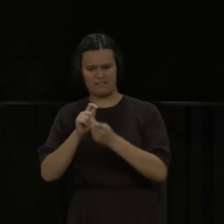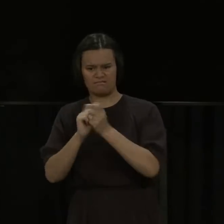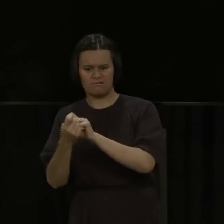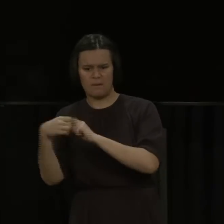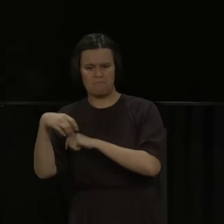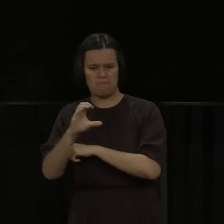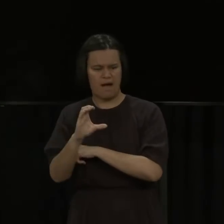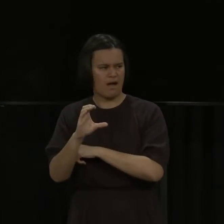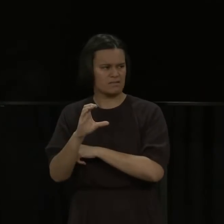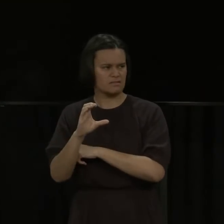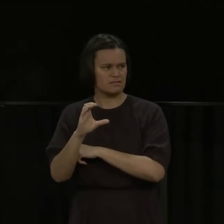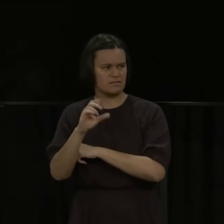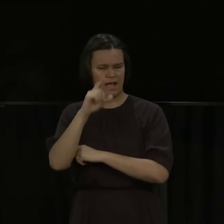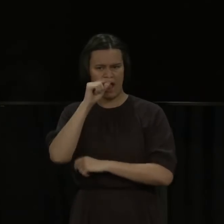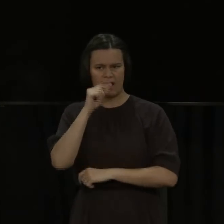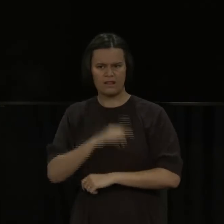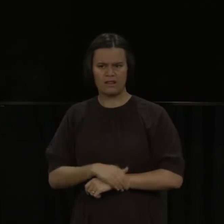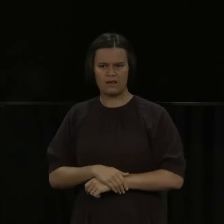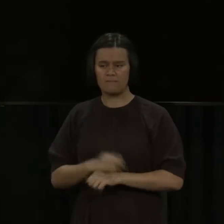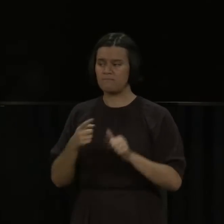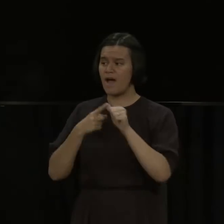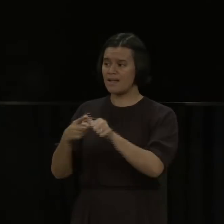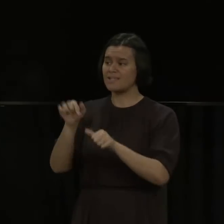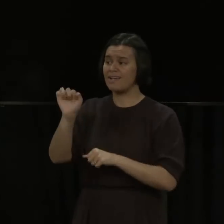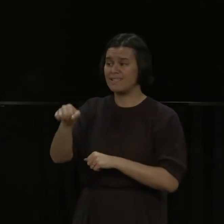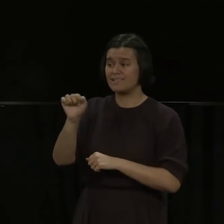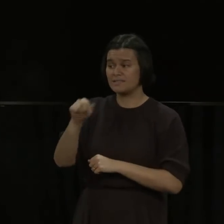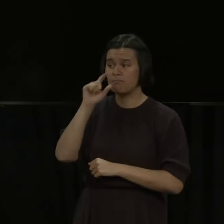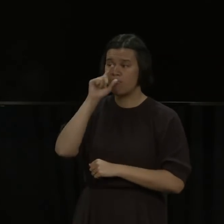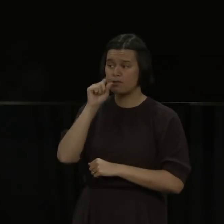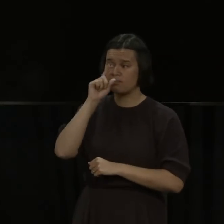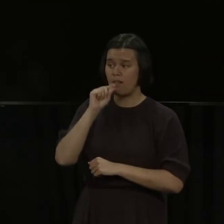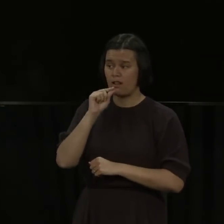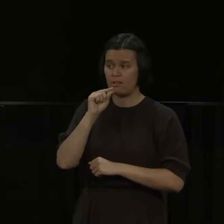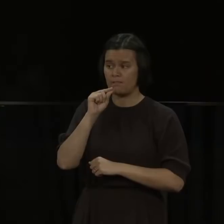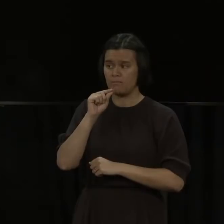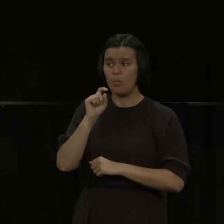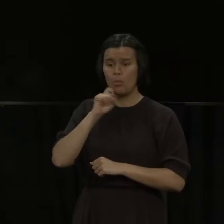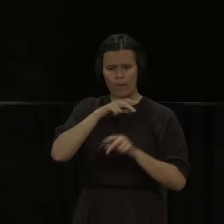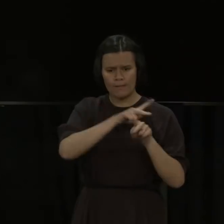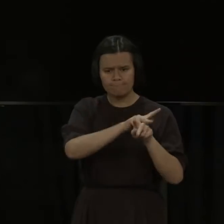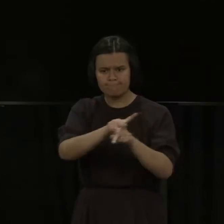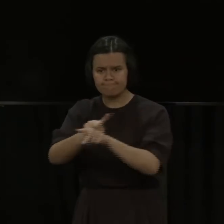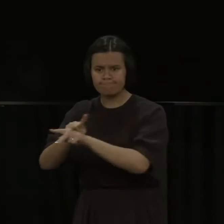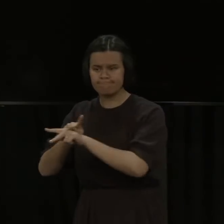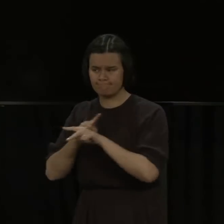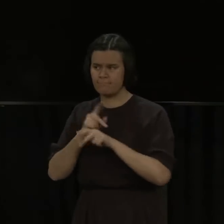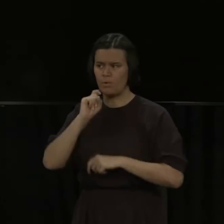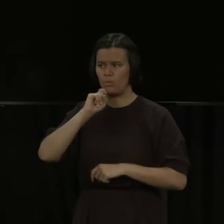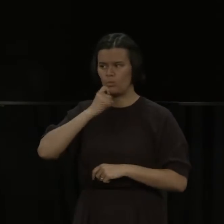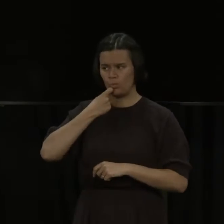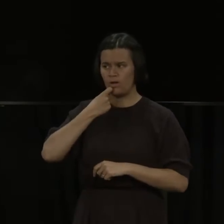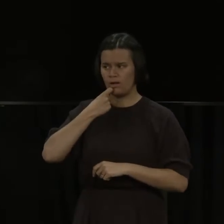Doesn't just mean that people can quite easily get around